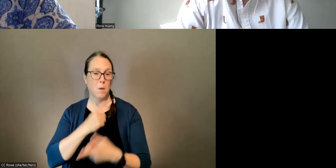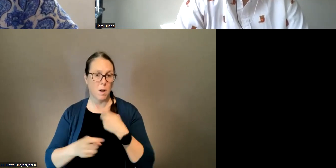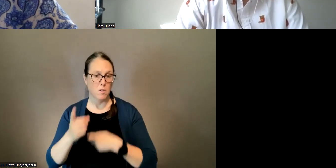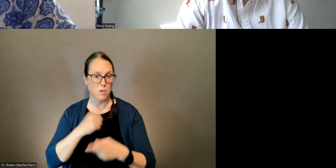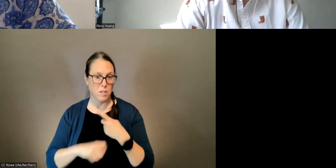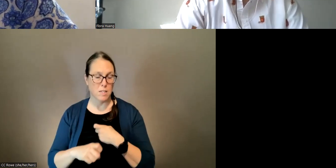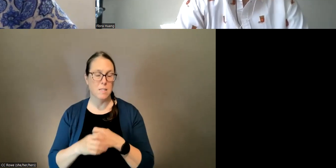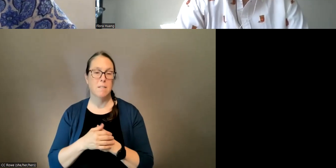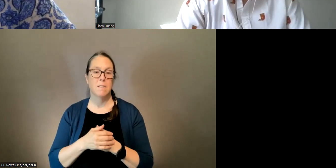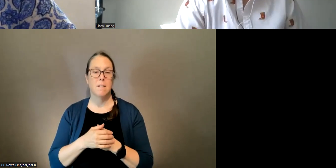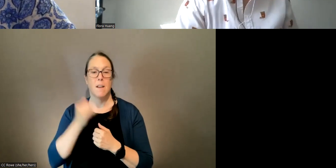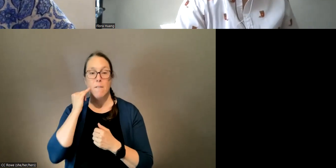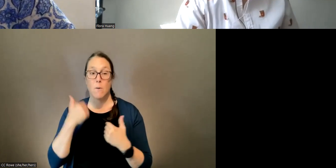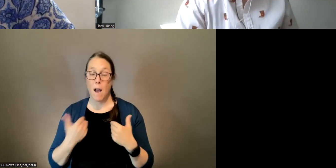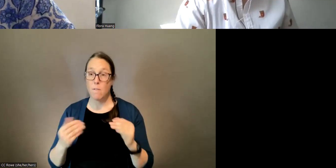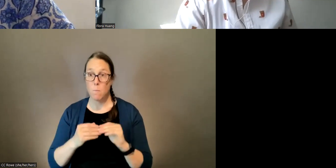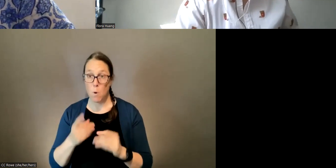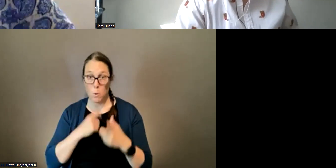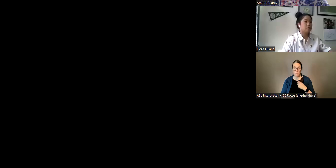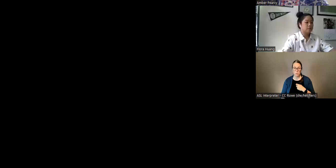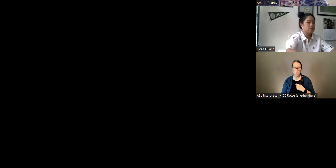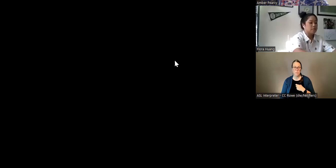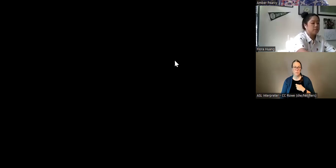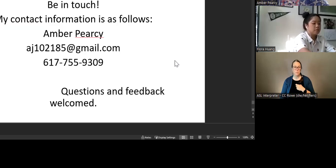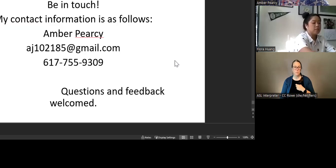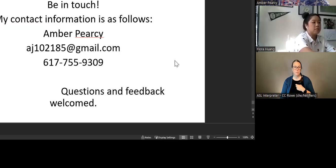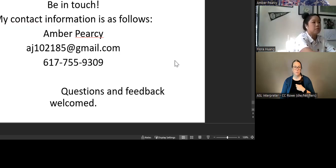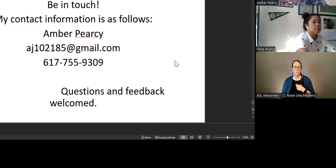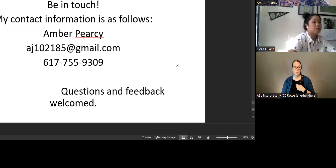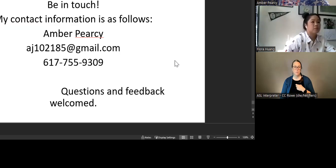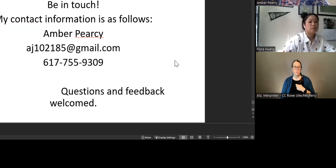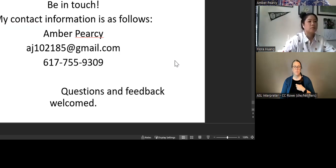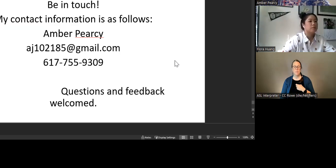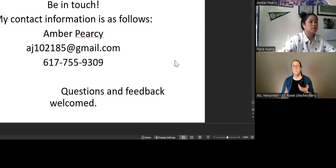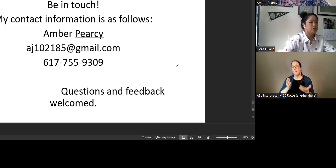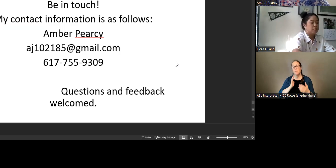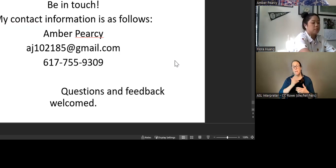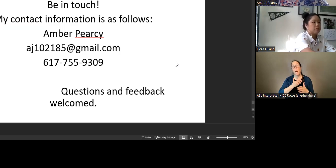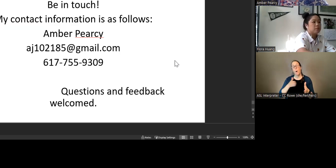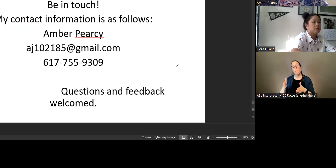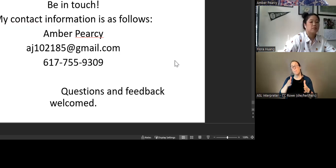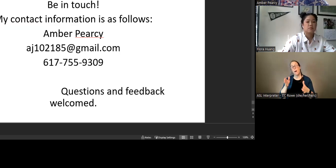if you have any more questions. And maybe our paths will cross at LEAD in August.